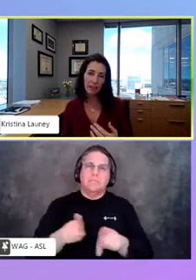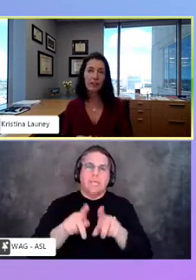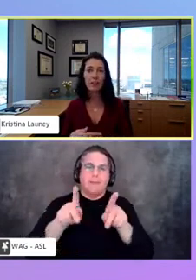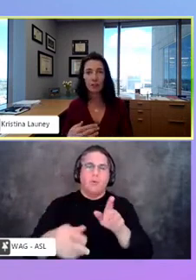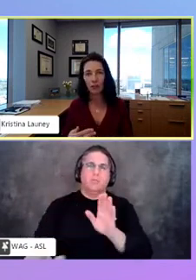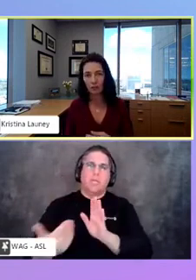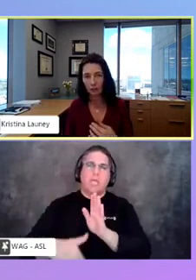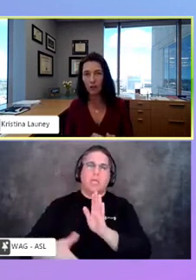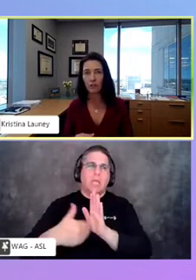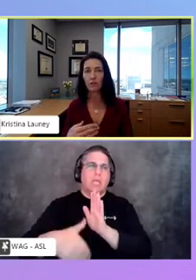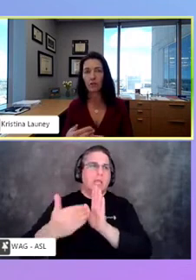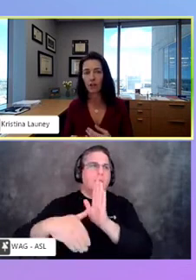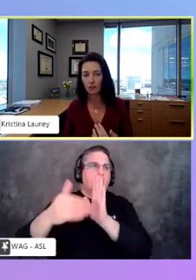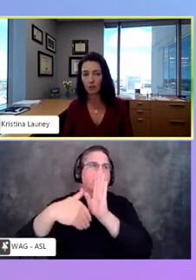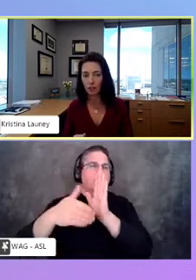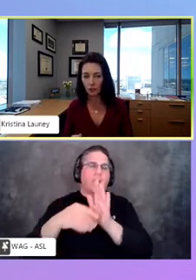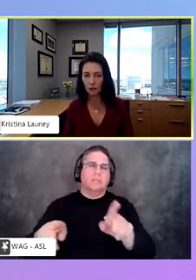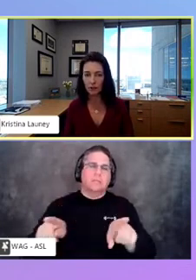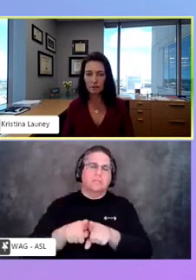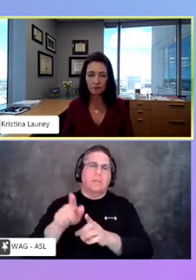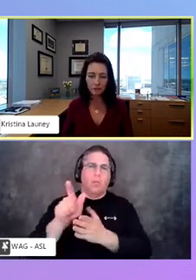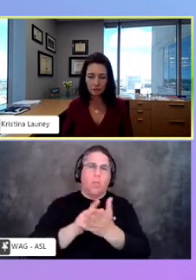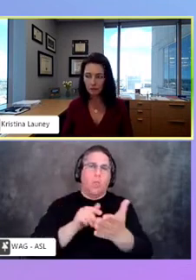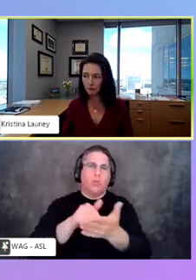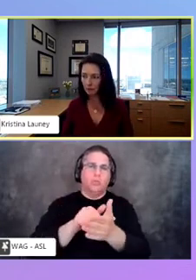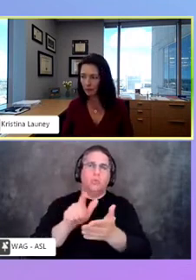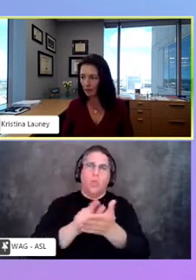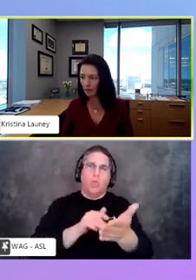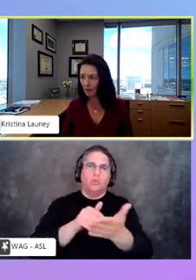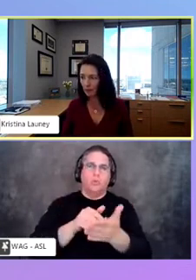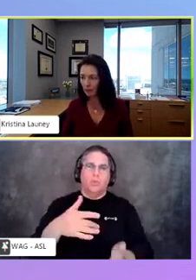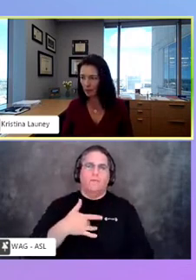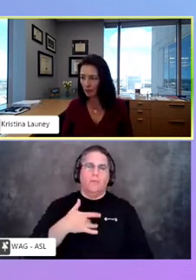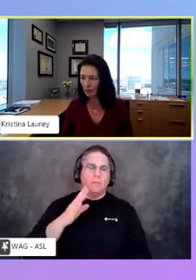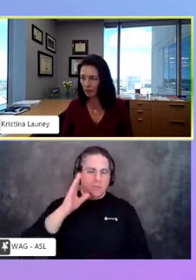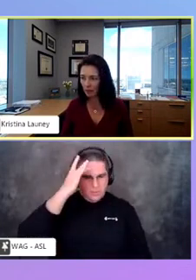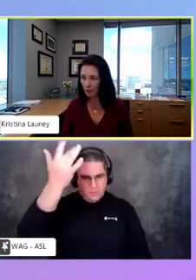of the outcomes of these cases are because the courts get fed up when they are seeing the same plaintiff or